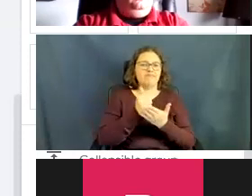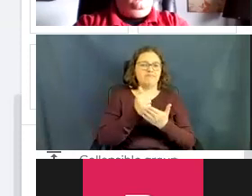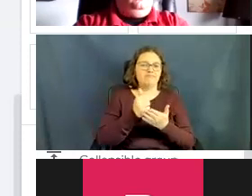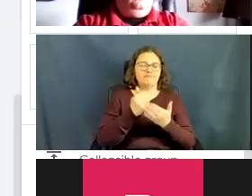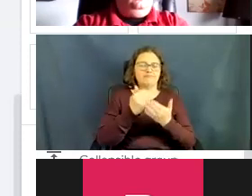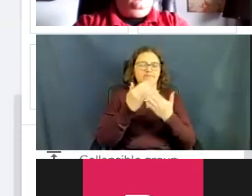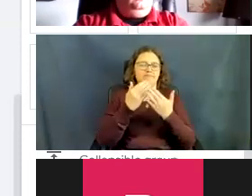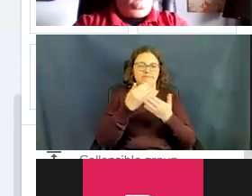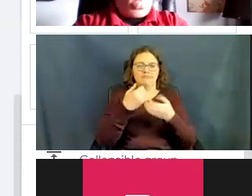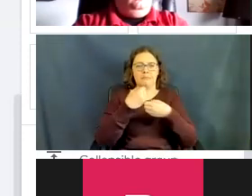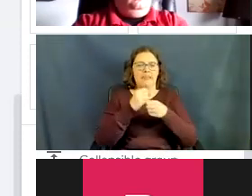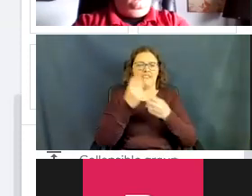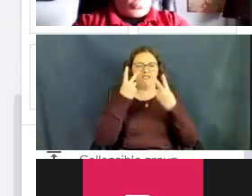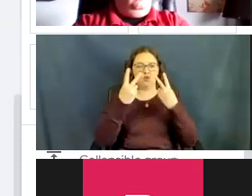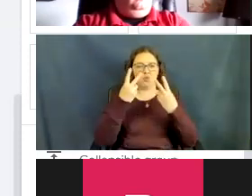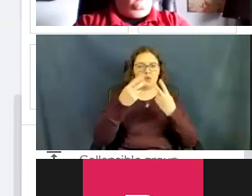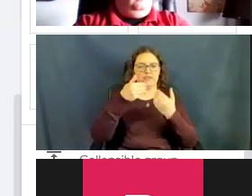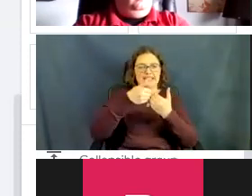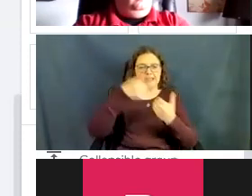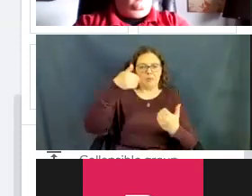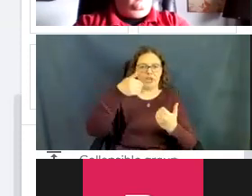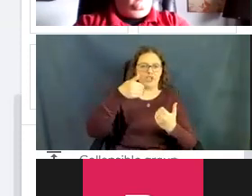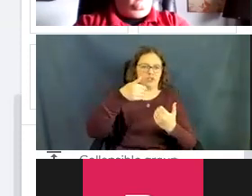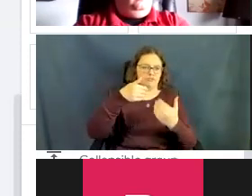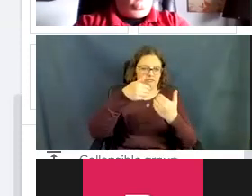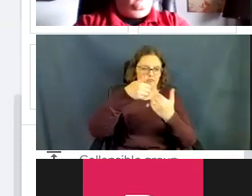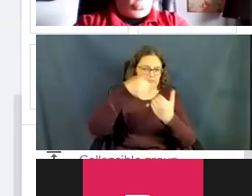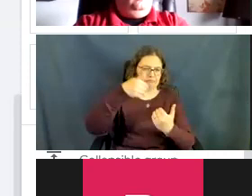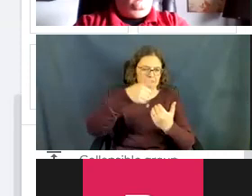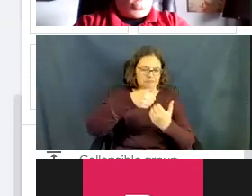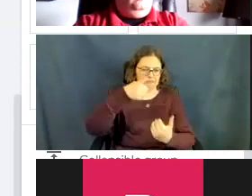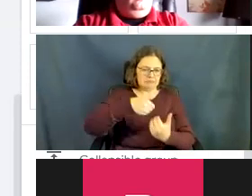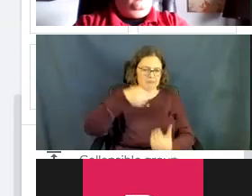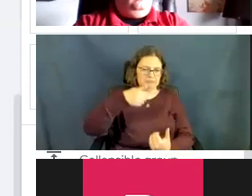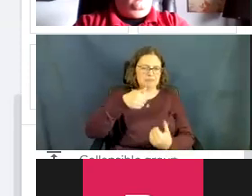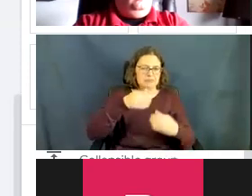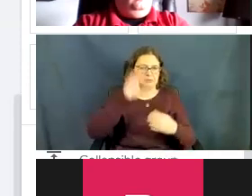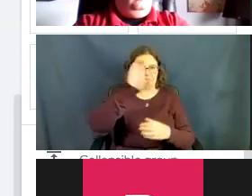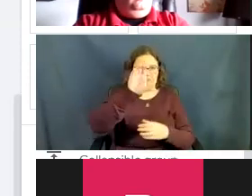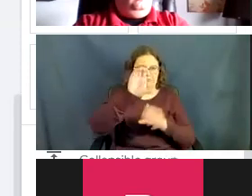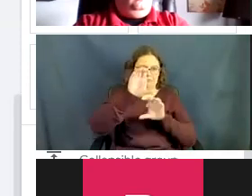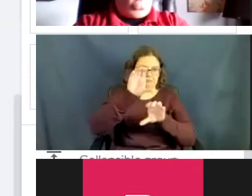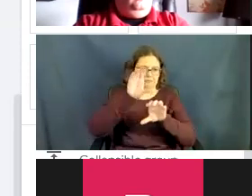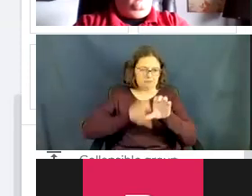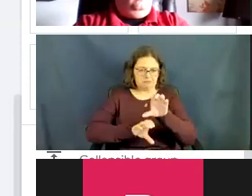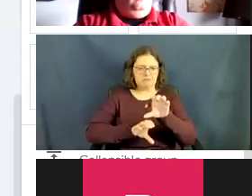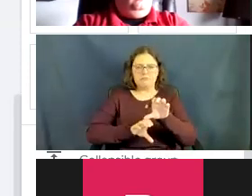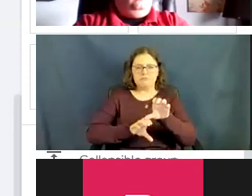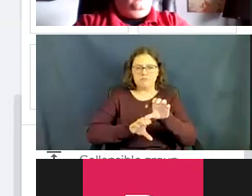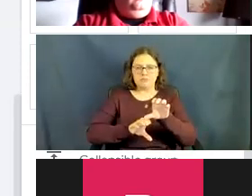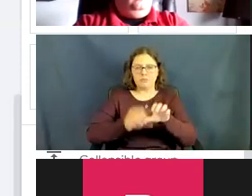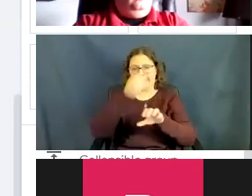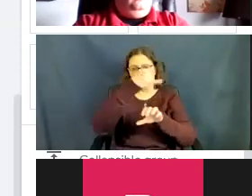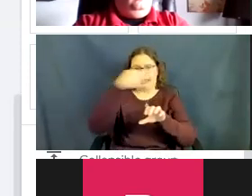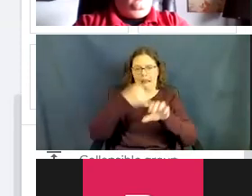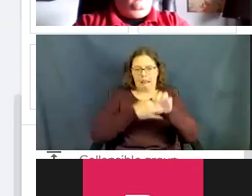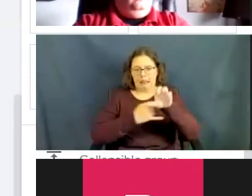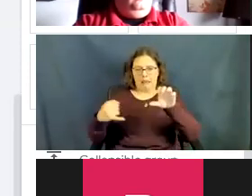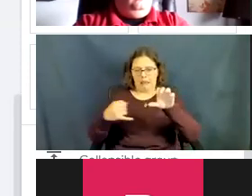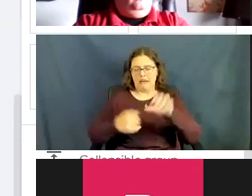This White House has a coding, a link that allows you that no matter if you are on slide